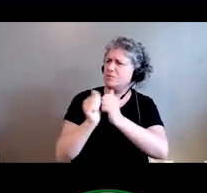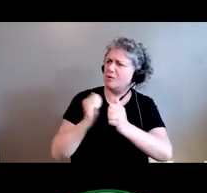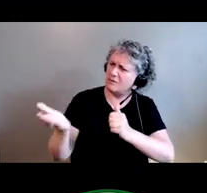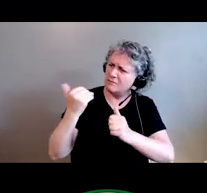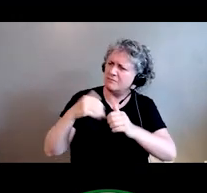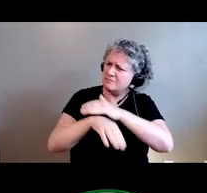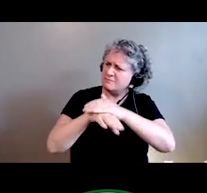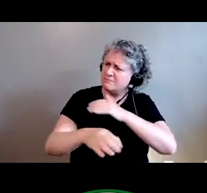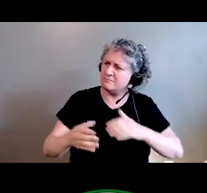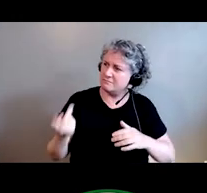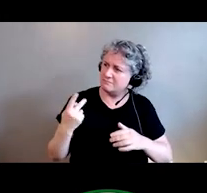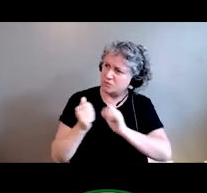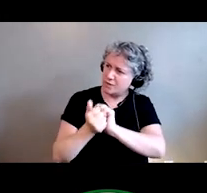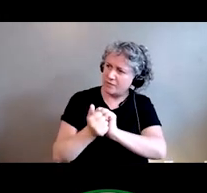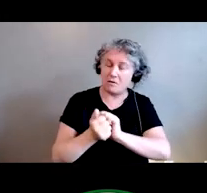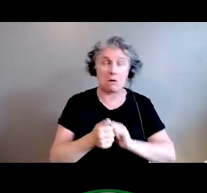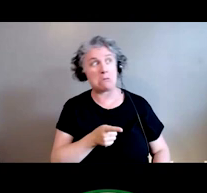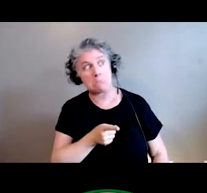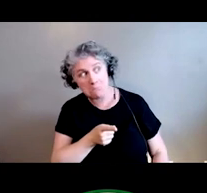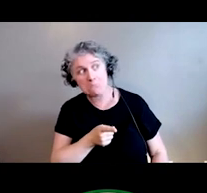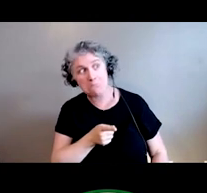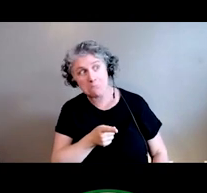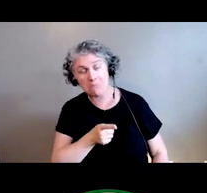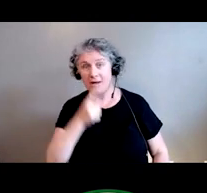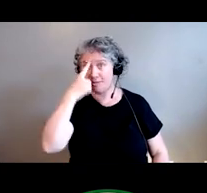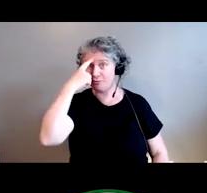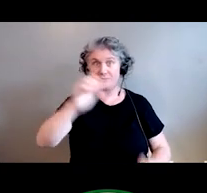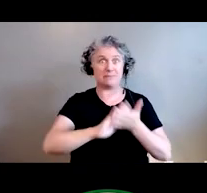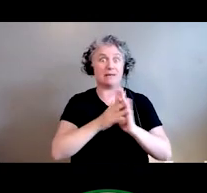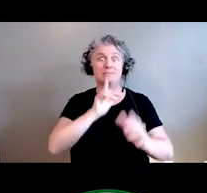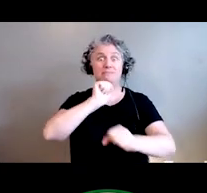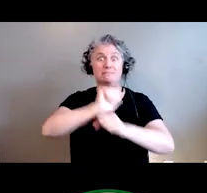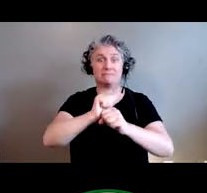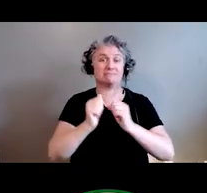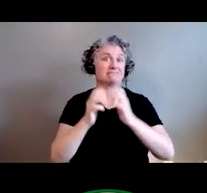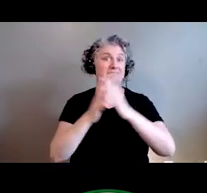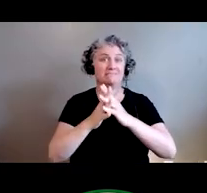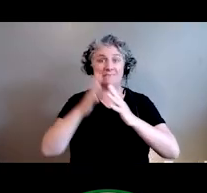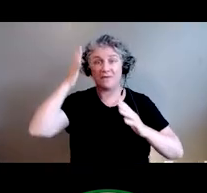That dream became a reality. Thanks to a generous donation by Cullen Mcfadden's parents.